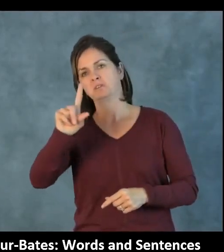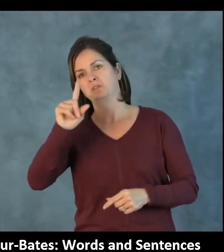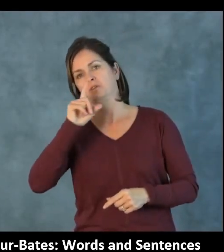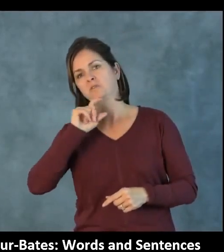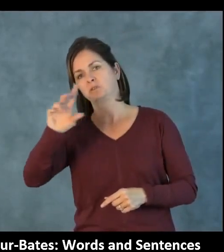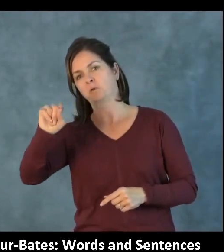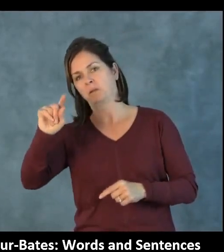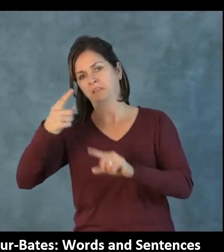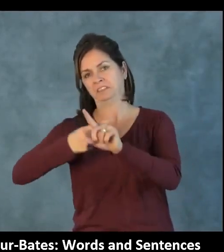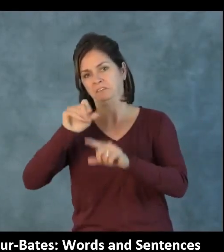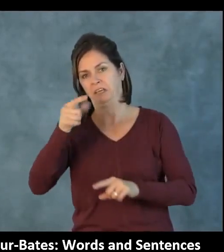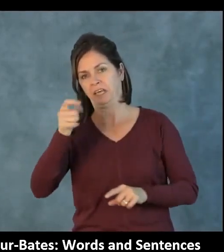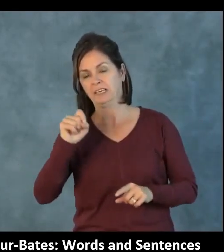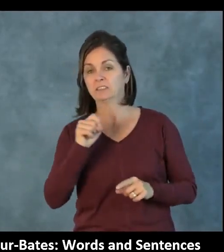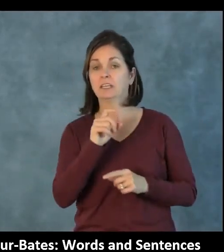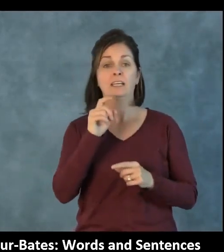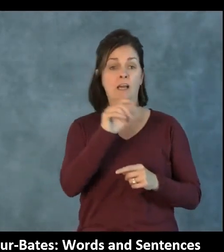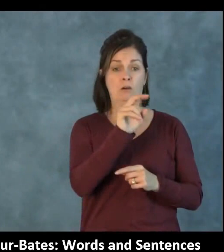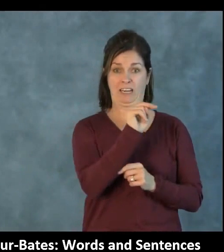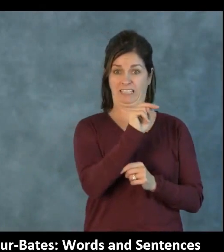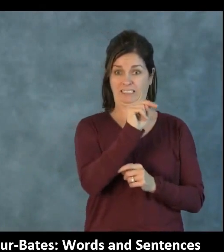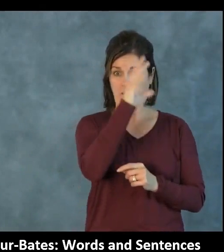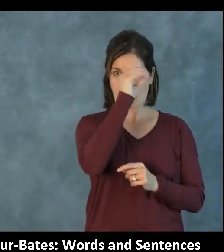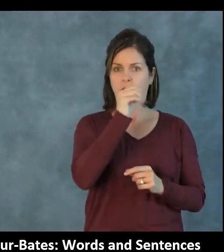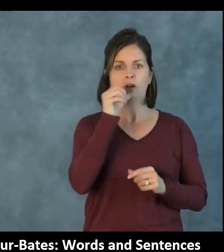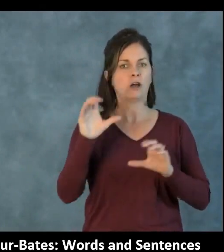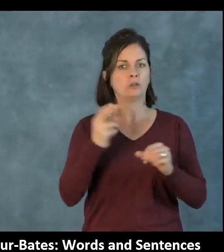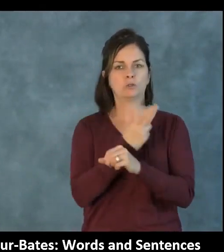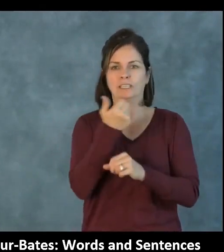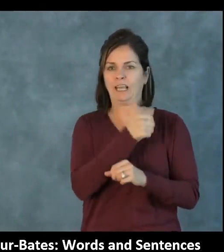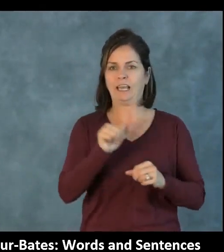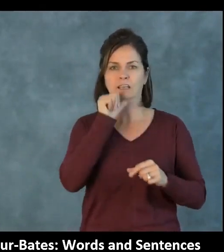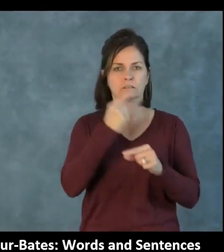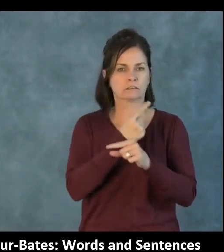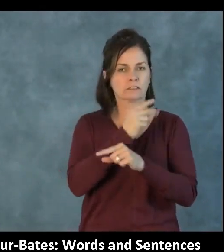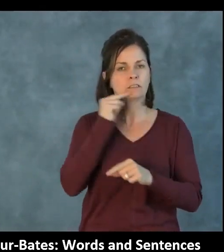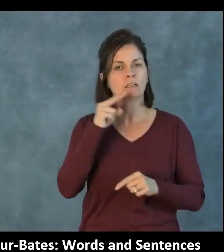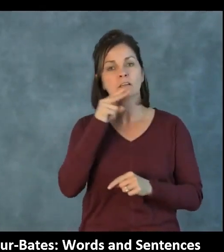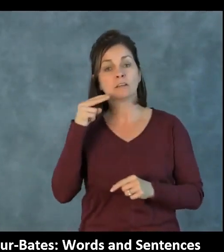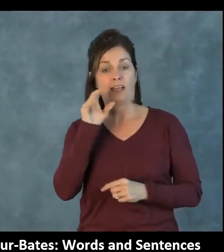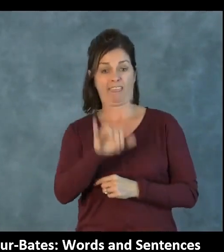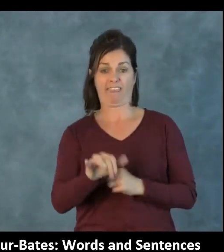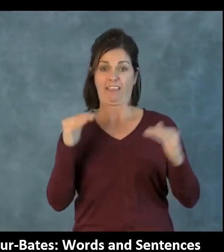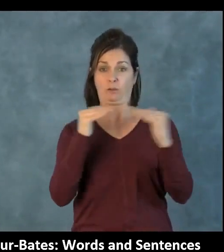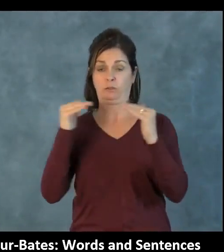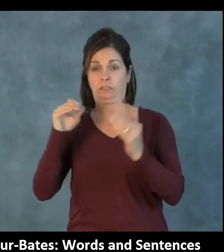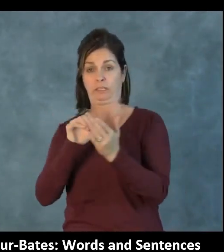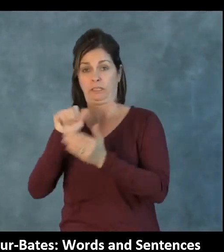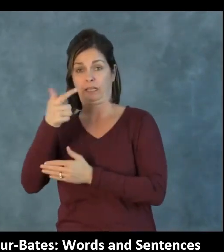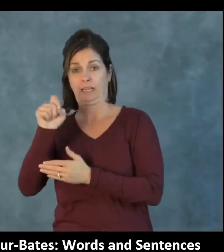is not doing any irregular nouns or verbs yet, and that equates to an age score of anywhere